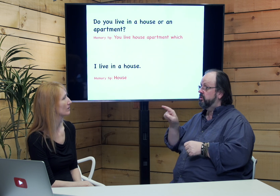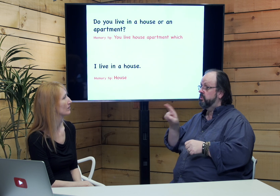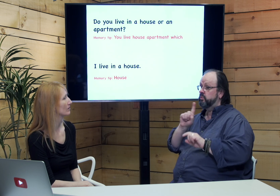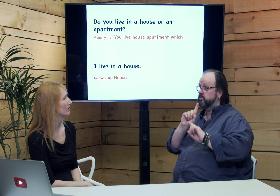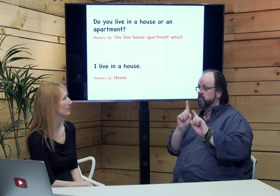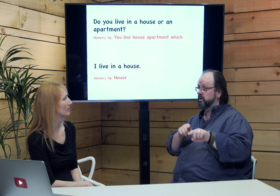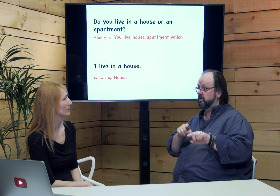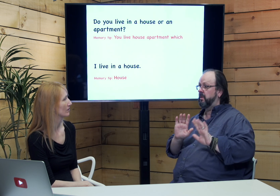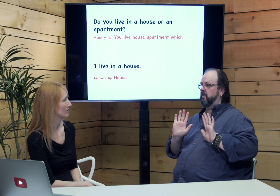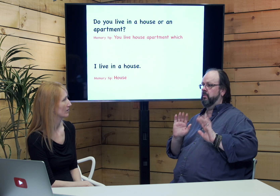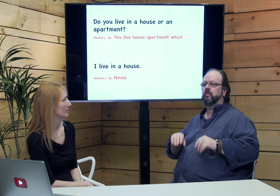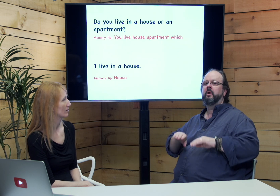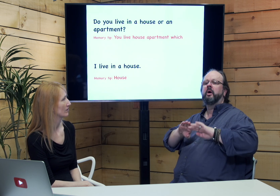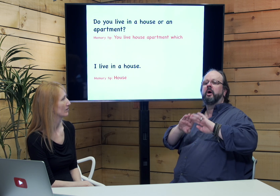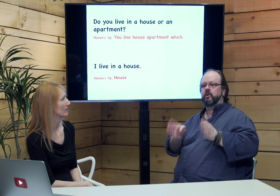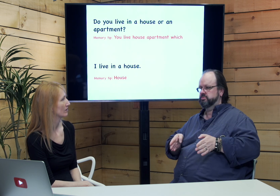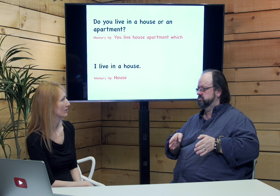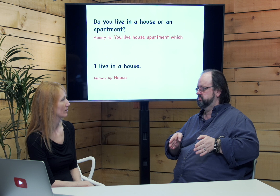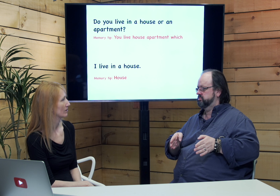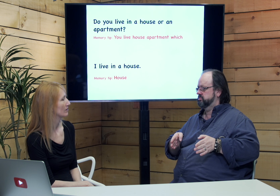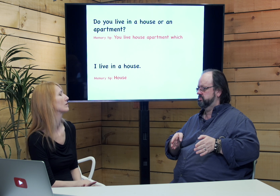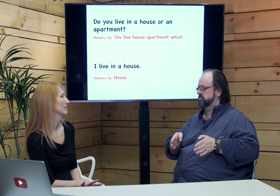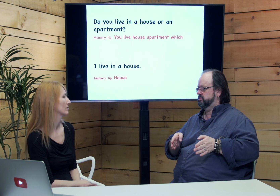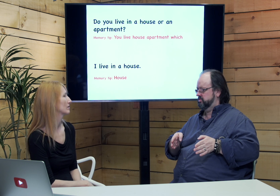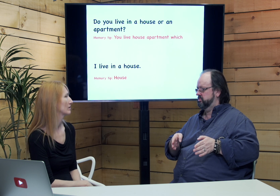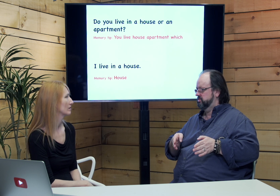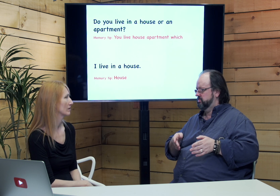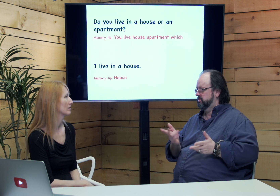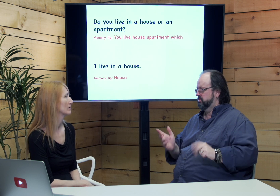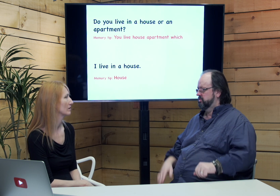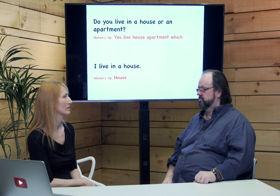You would reply with just 'house.'